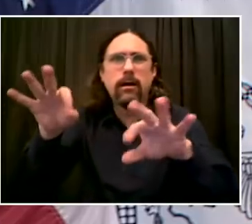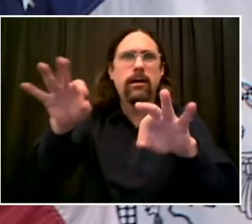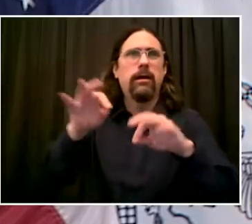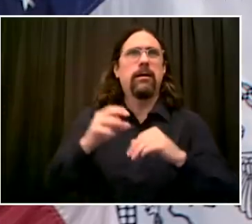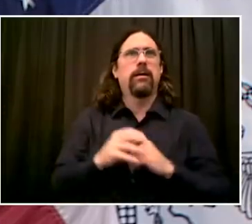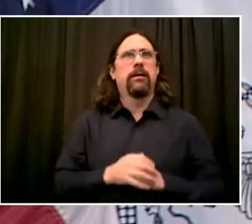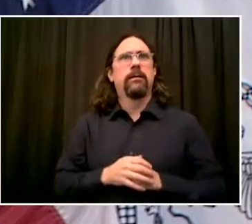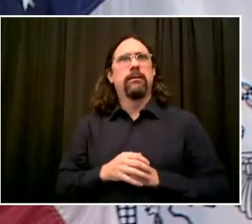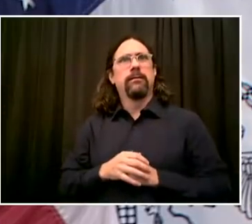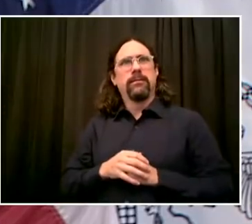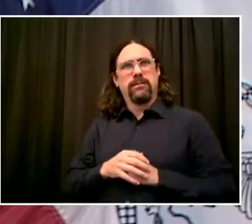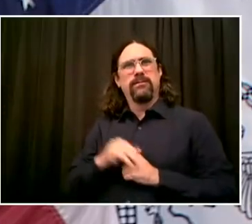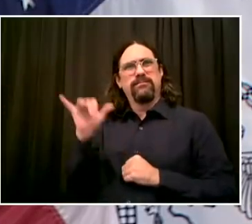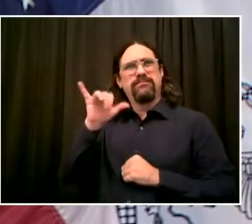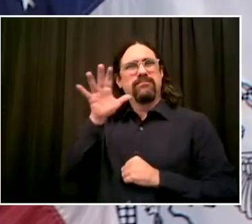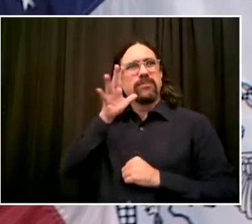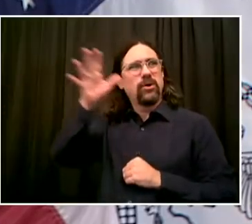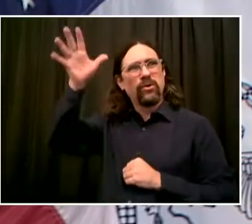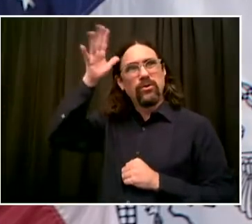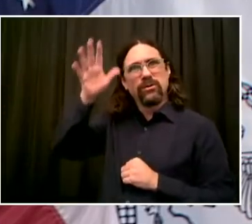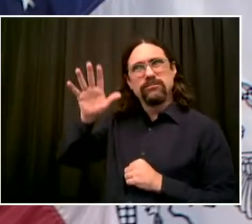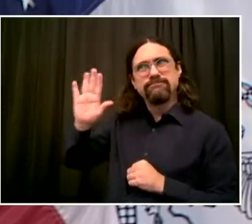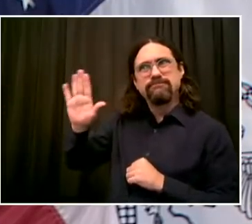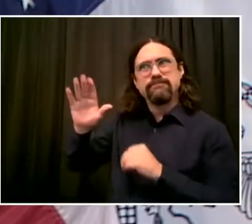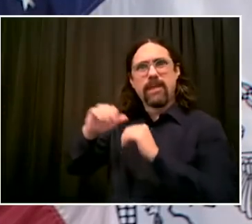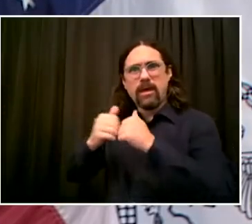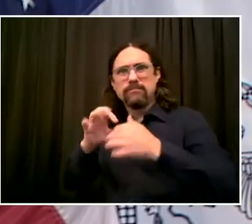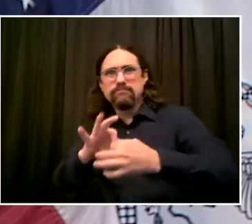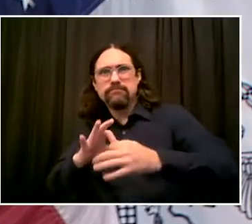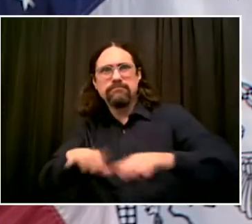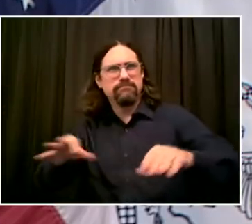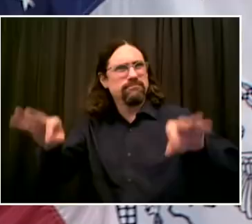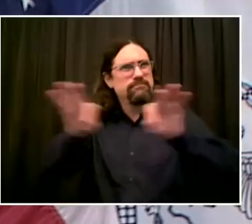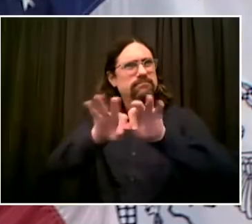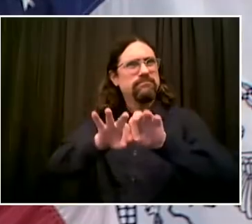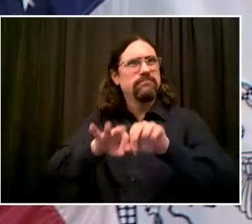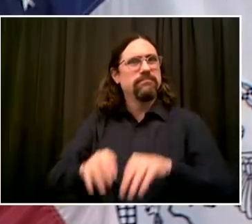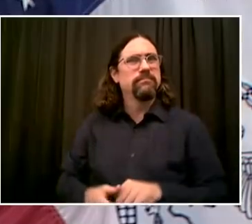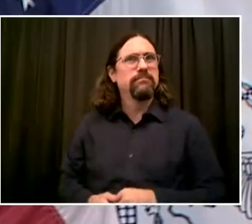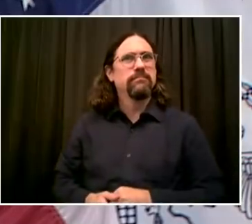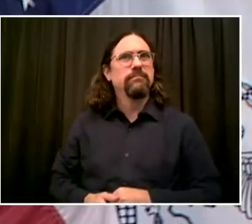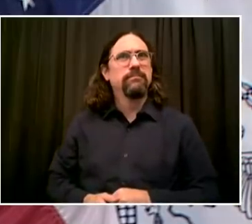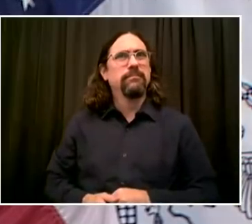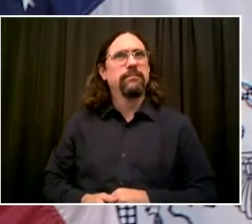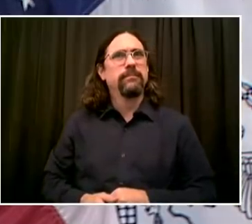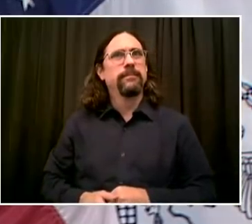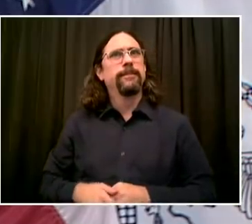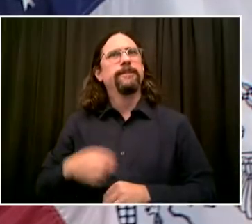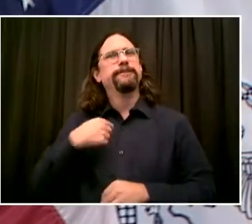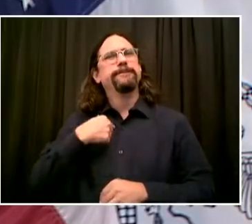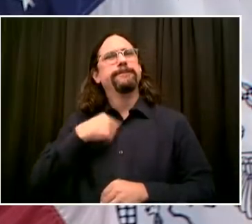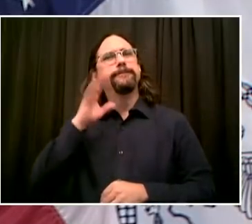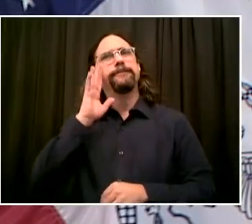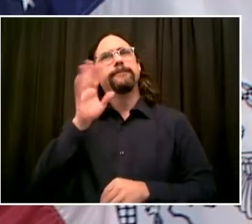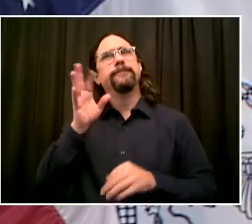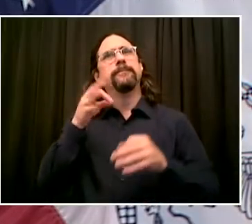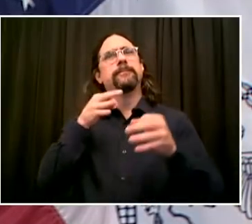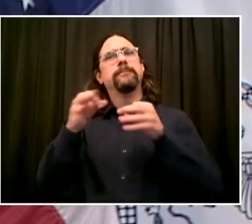[INDISCERNIBLE], SO MUCH, THAT WE NEED TO DO.